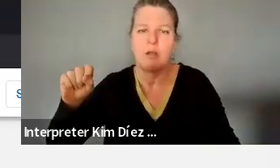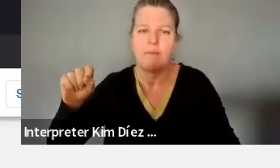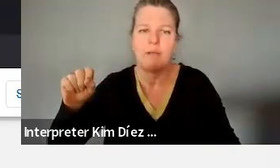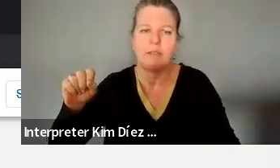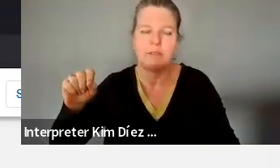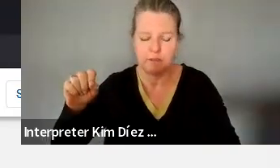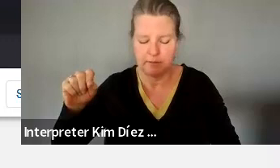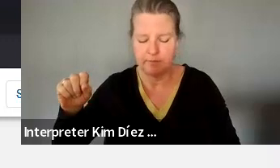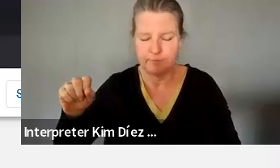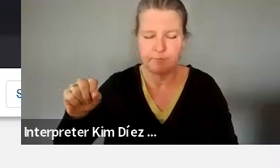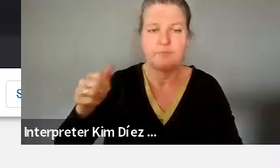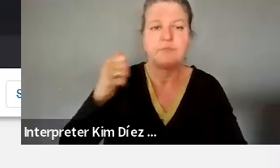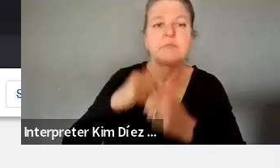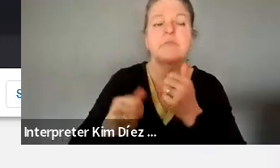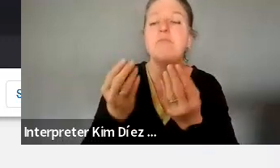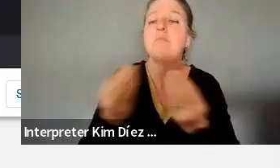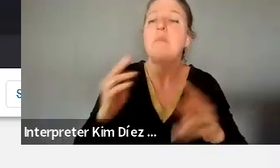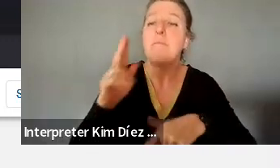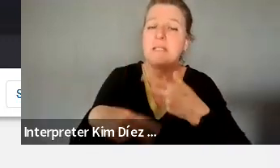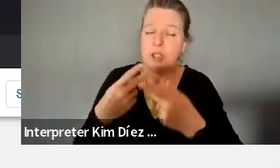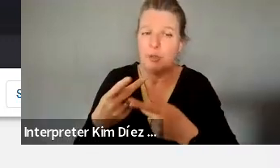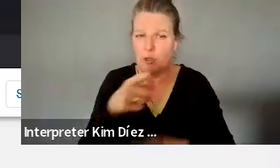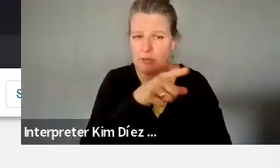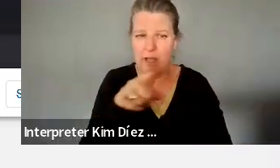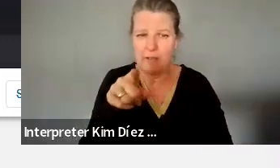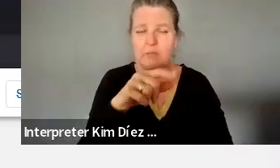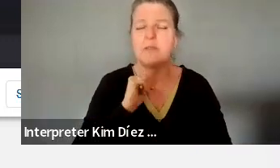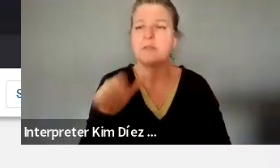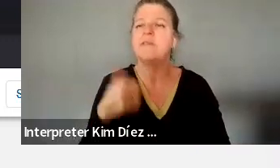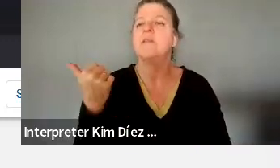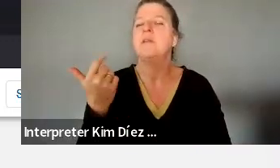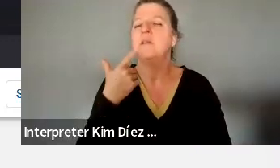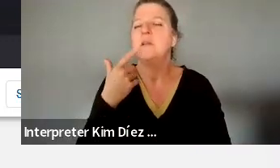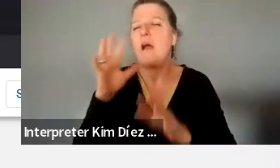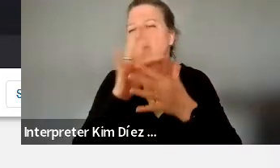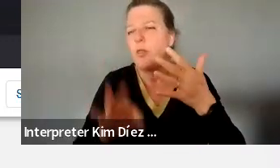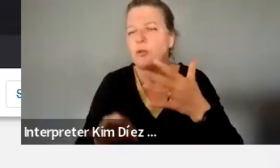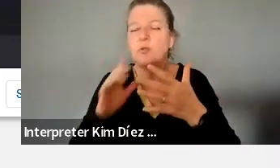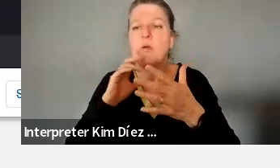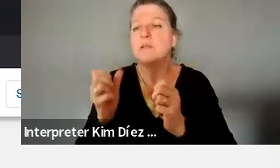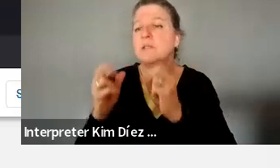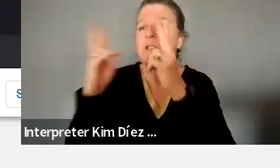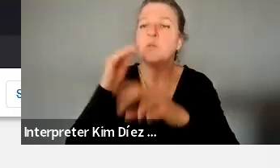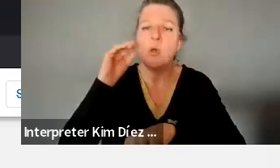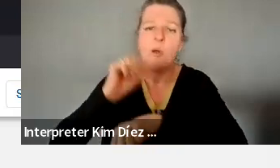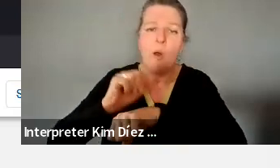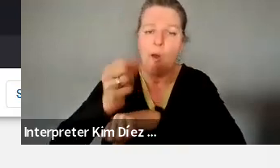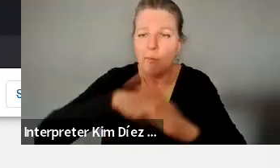Under material types, you've got some choices. We could say that you're uploading a homework assignment, student guide, syllabus,